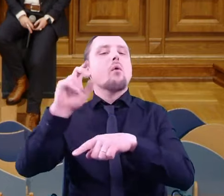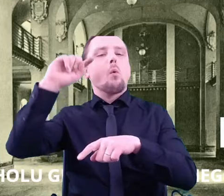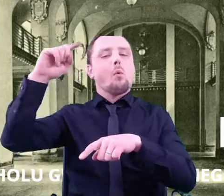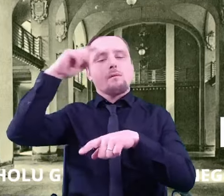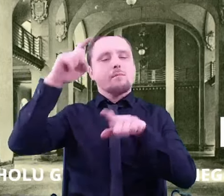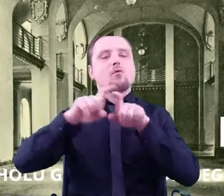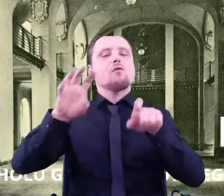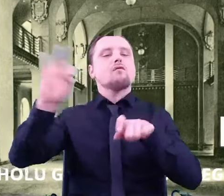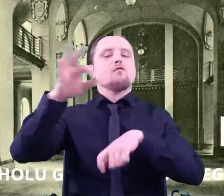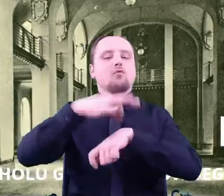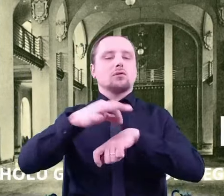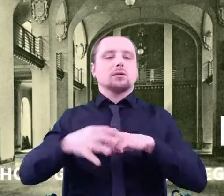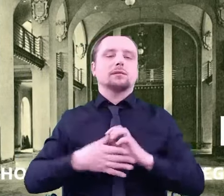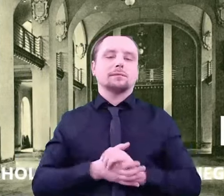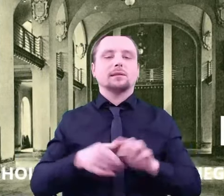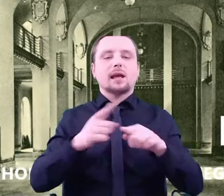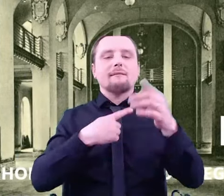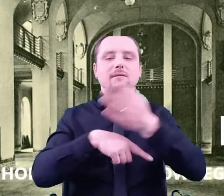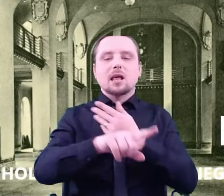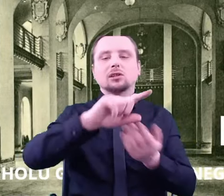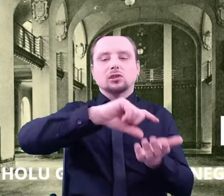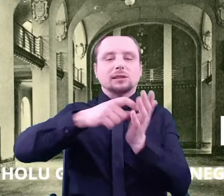Here, we can see the interior from that time.